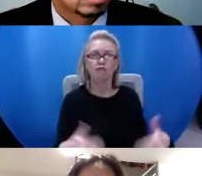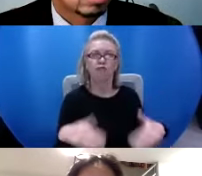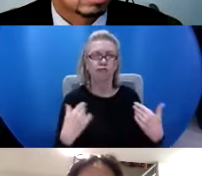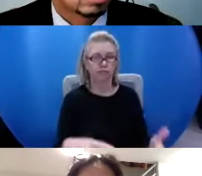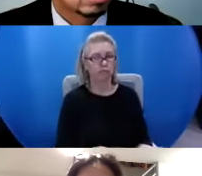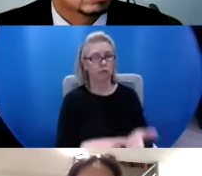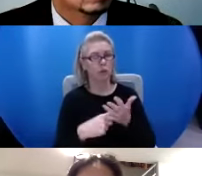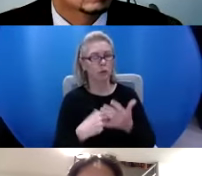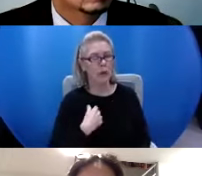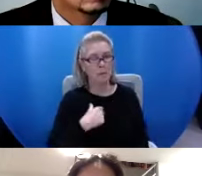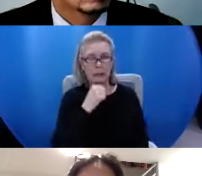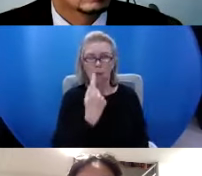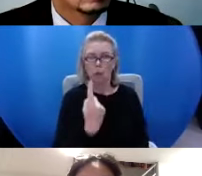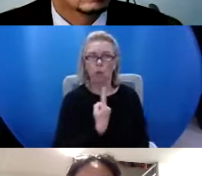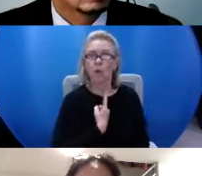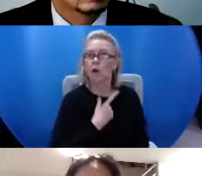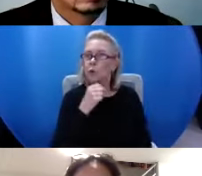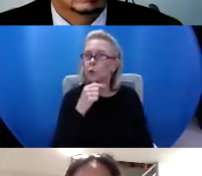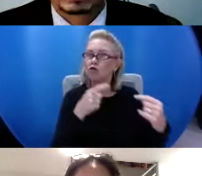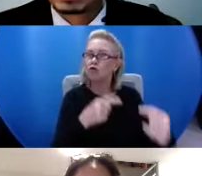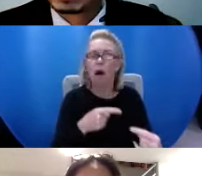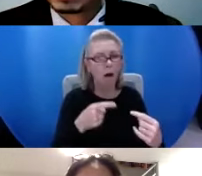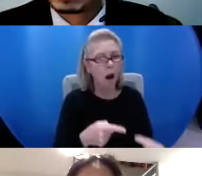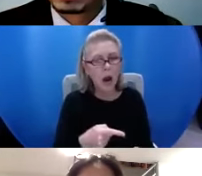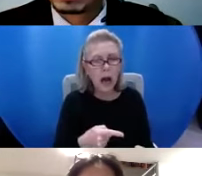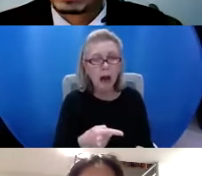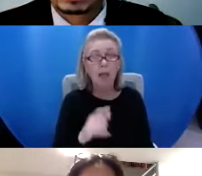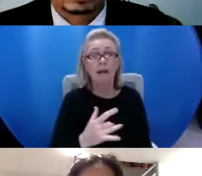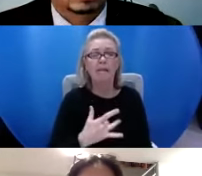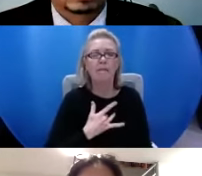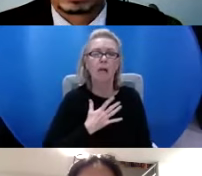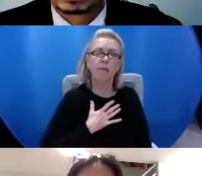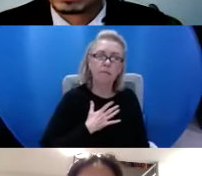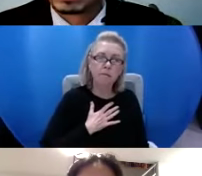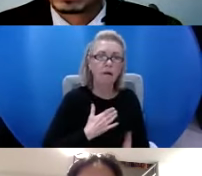is struggling in these times and that felt comforting and allowed me to progress forward.